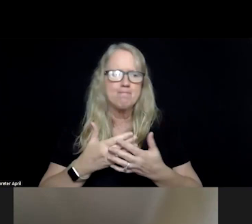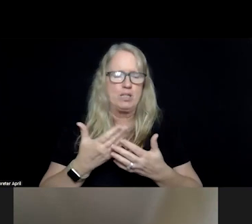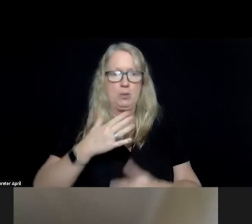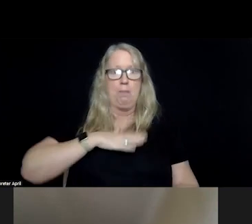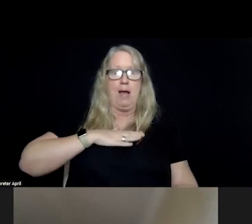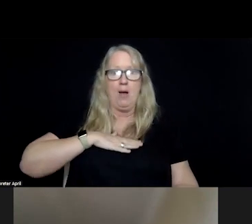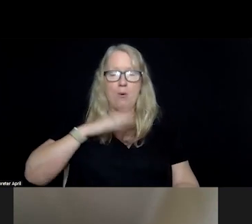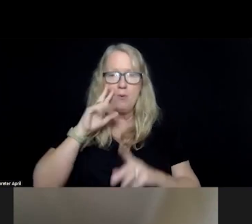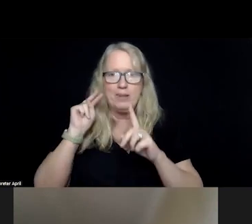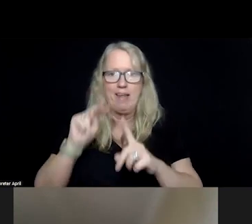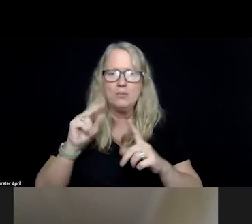TO SEE WHAT DOES THE DATA SAY.